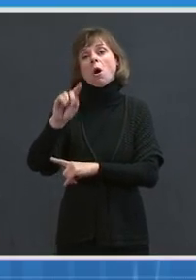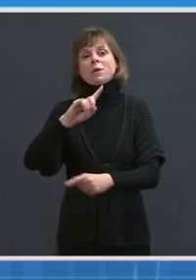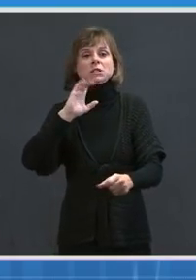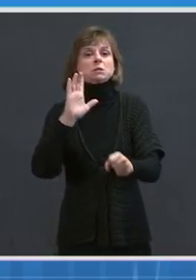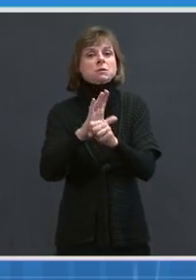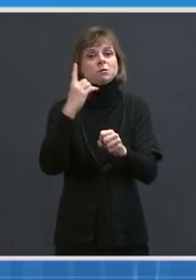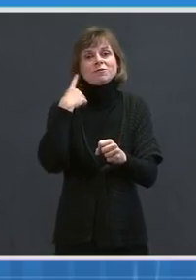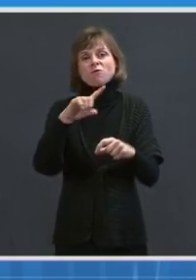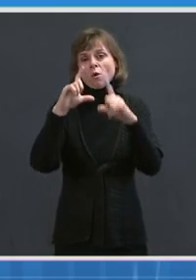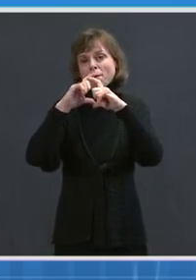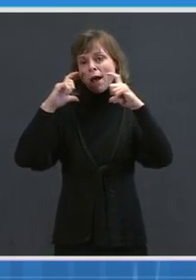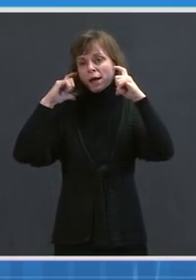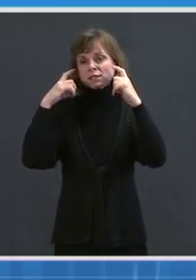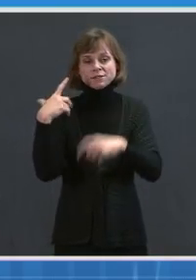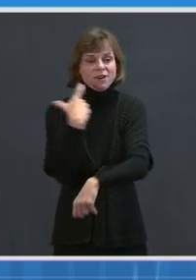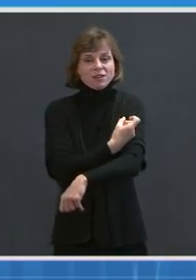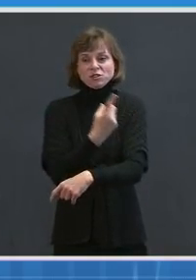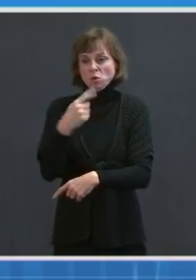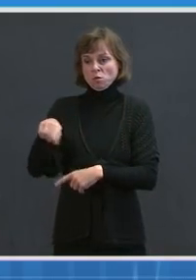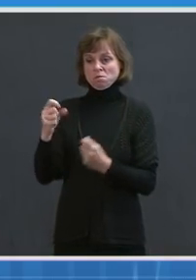and to underserved communities. And just this week,